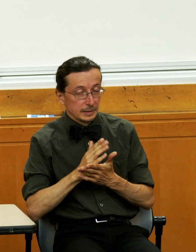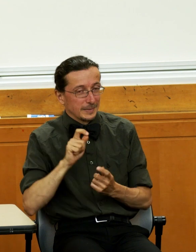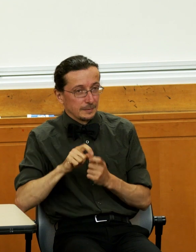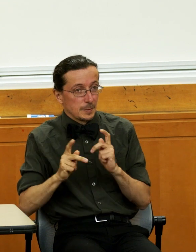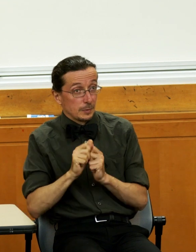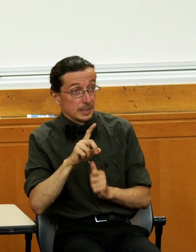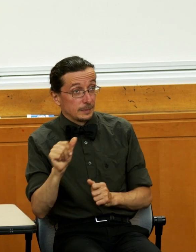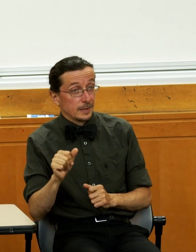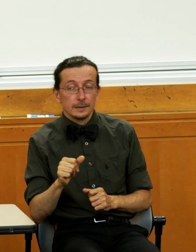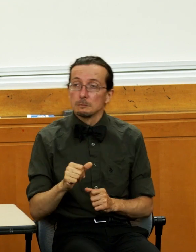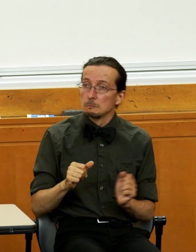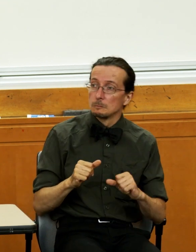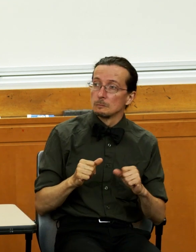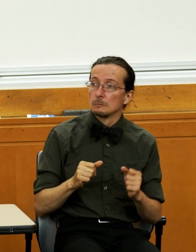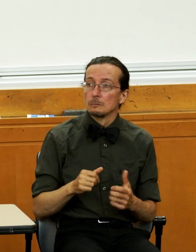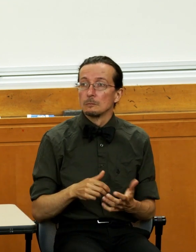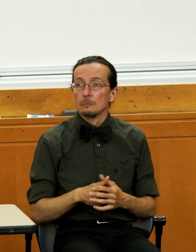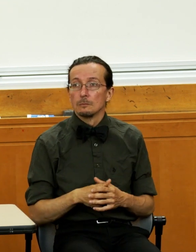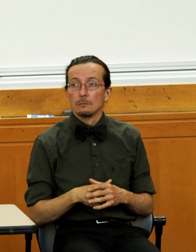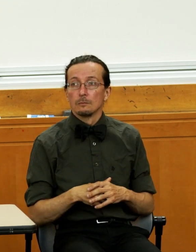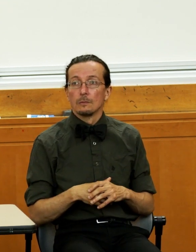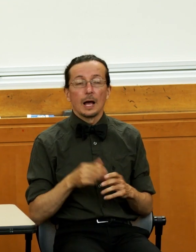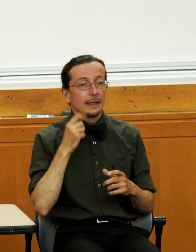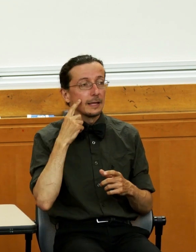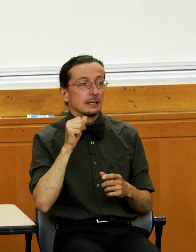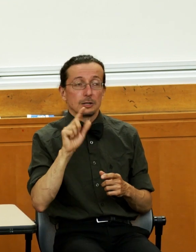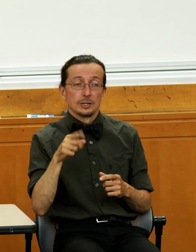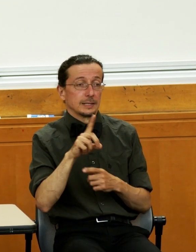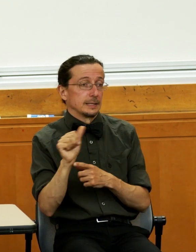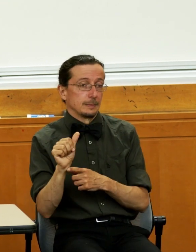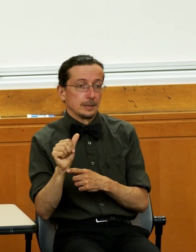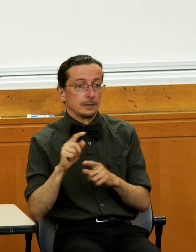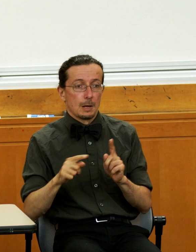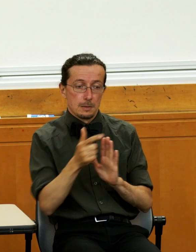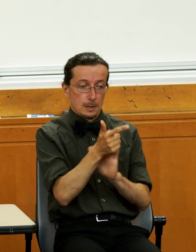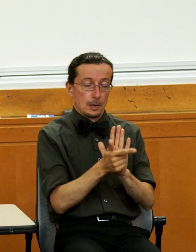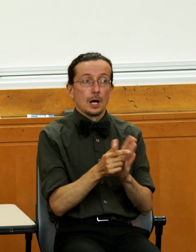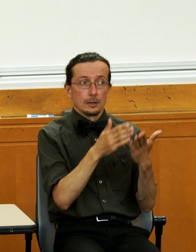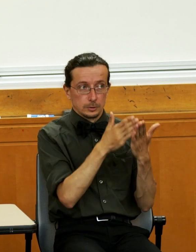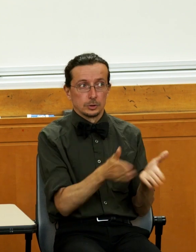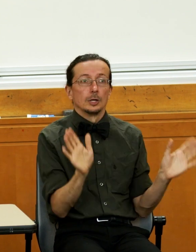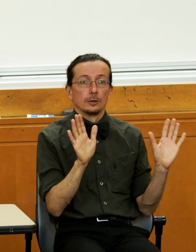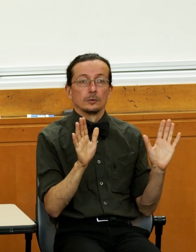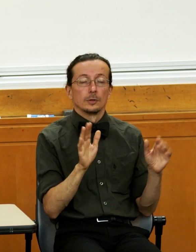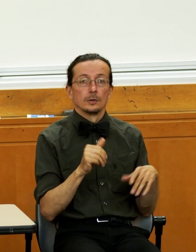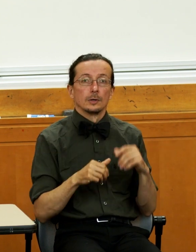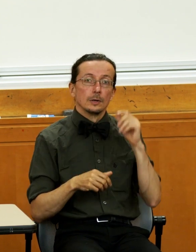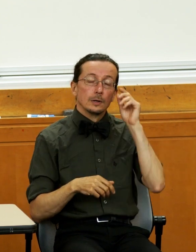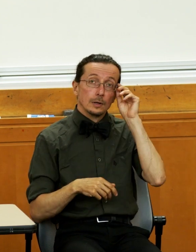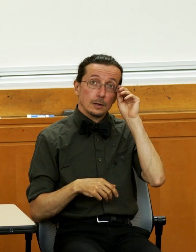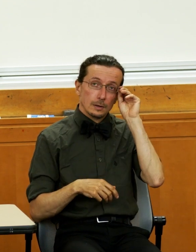I mean, I think not just in the disability space, but the law period, teachings and sort of making